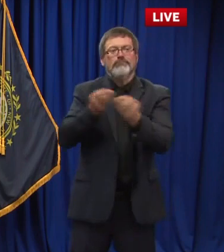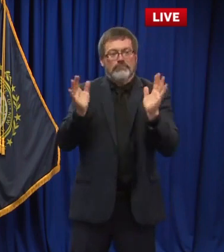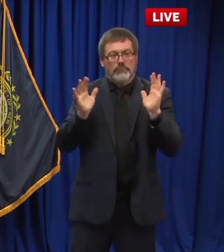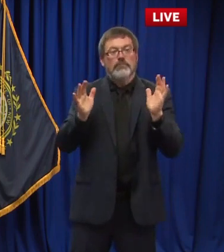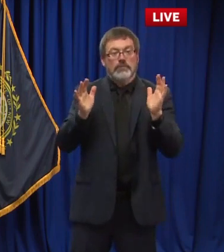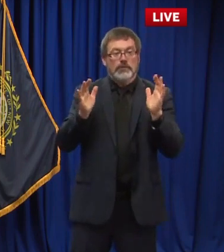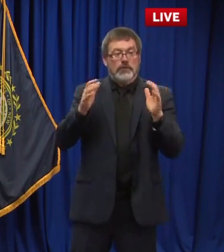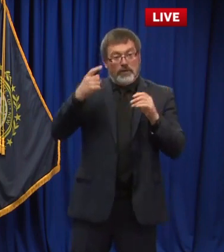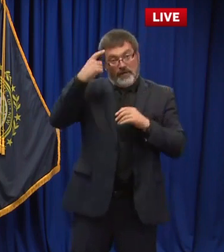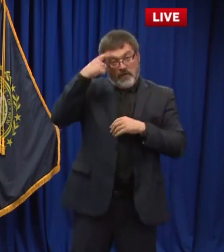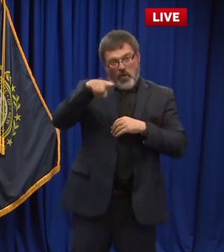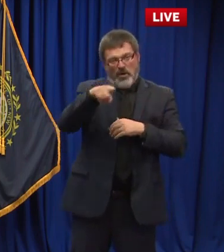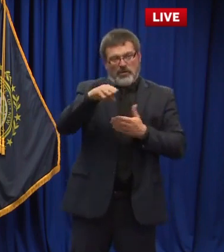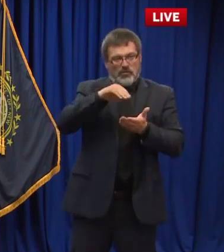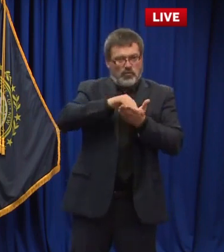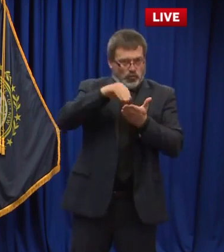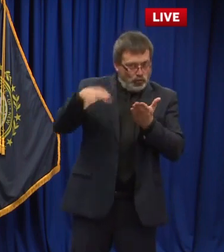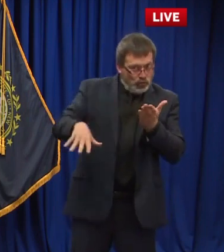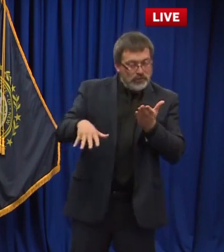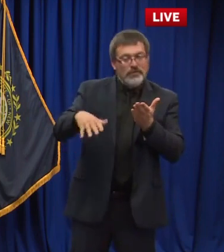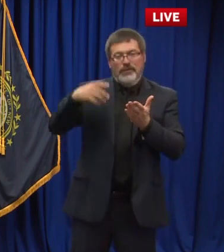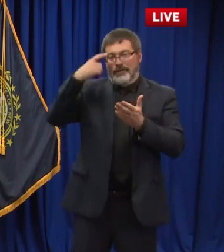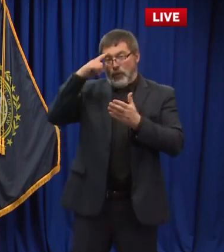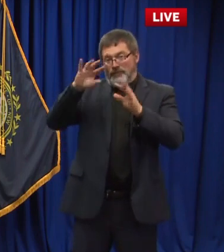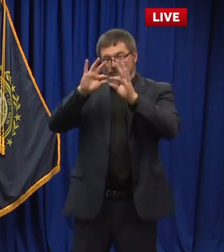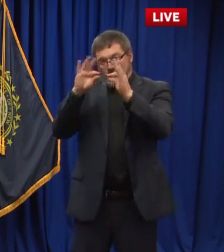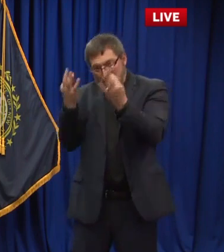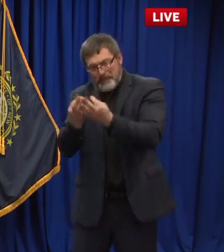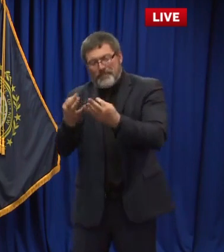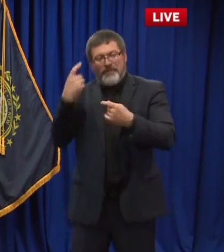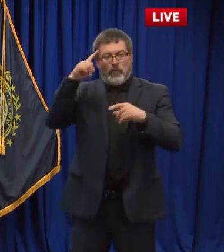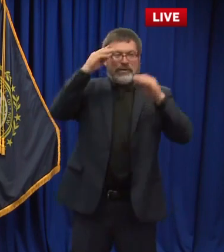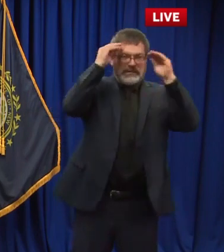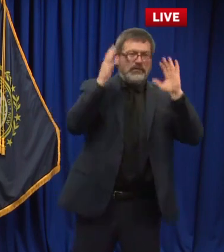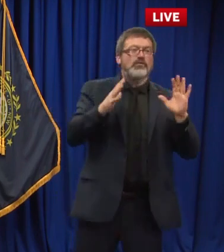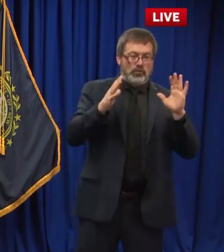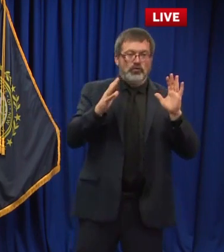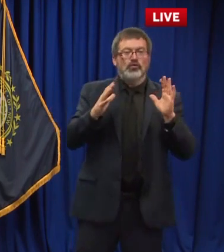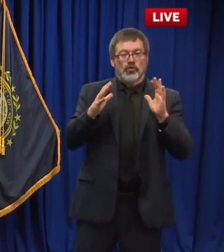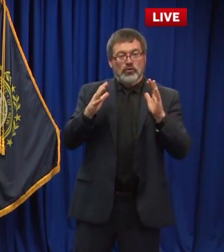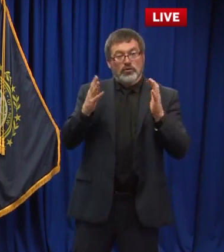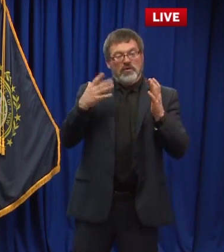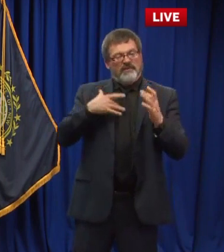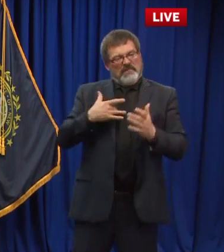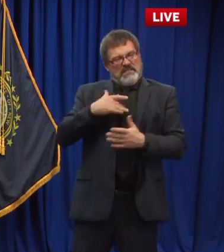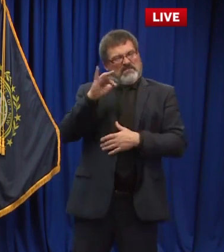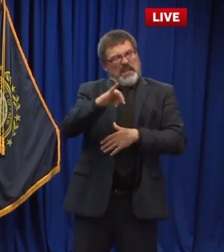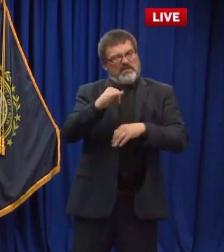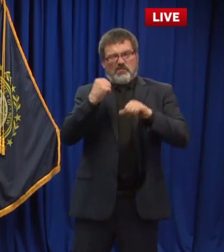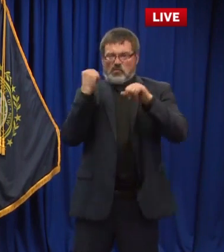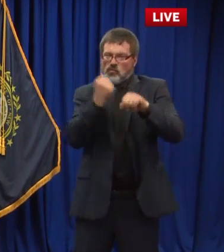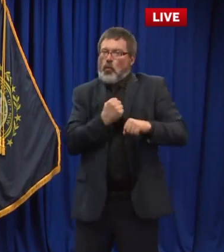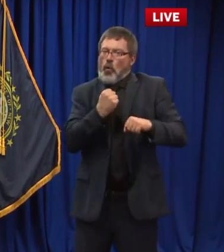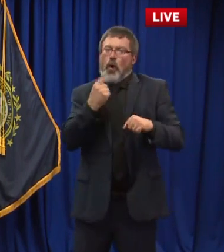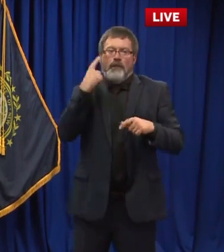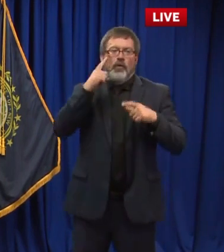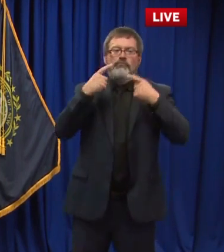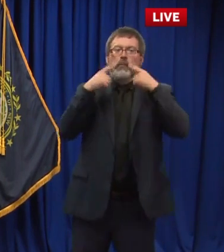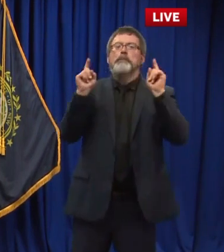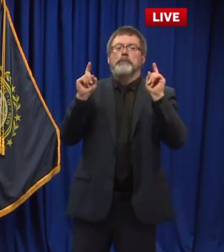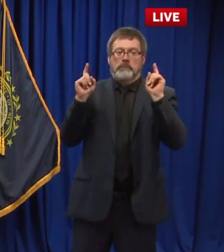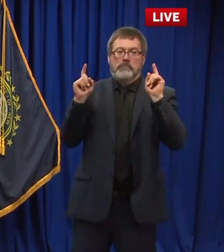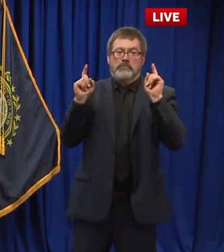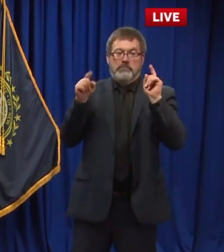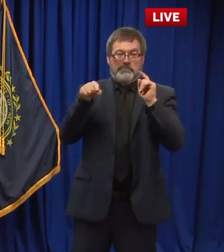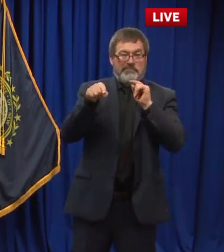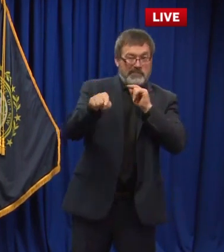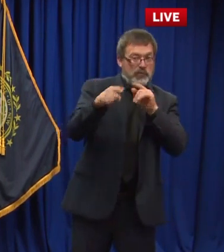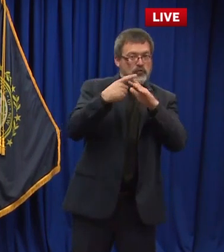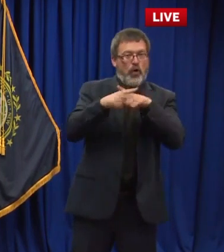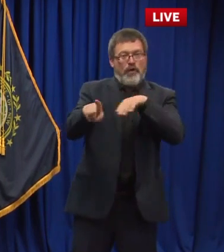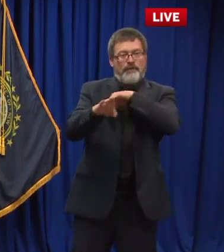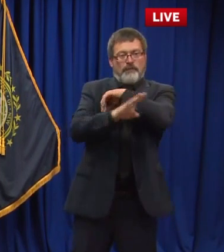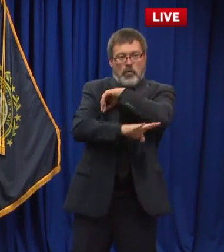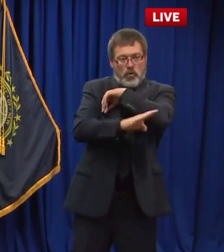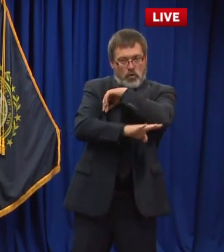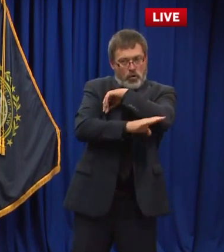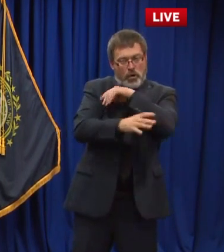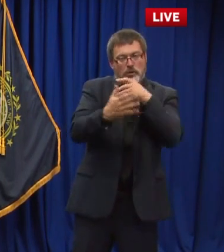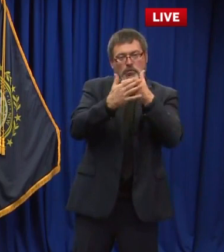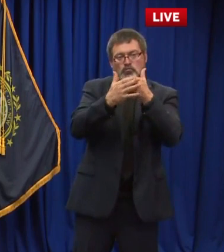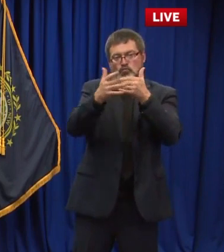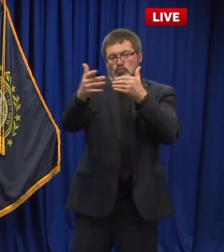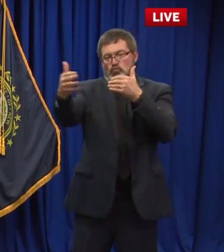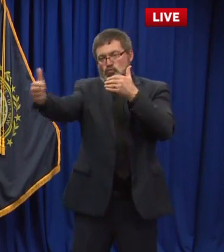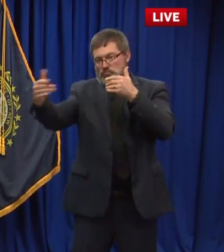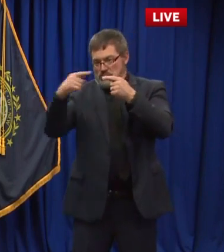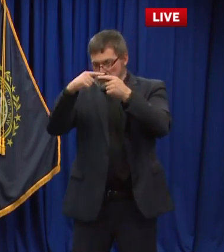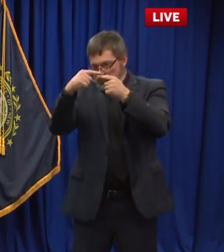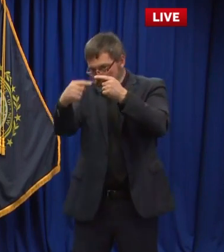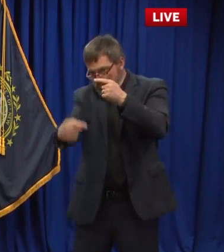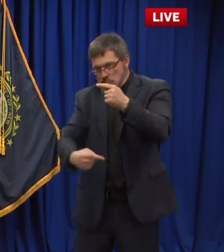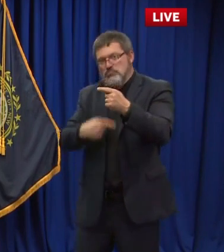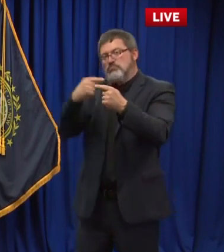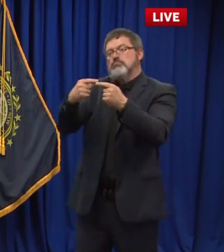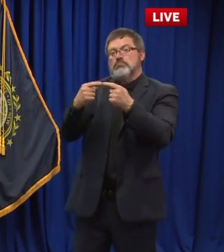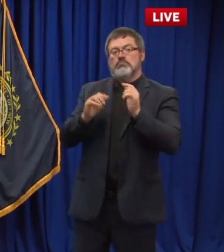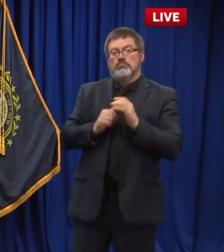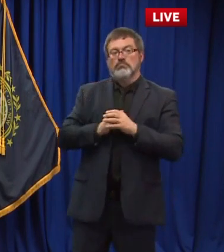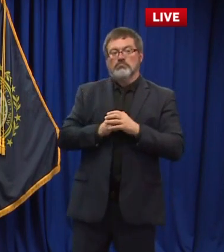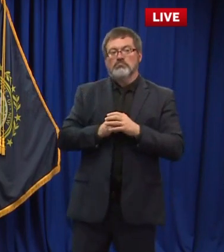WHEN YOU HAVE THAT BACK-AND-FORTH COMMUNICATI, I REALLY DO BELIEVE IT IS A PILLAR OF SUCCESS NOT JUST FOR GETTING KIDS BACK IN SEPTEMBER BUT MAINTAINING OPERATIONS FOR THE